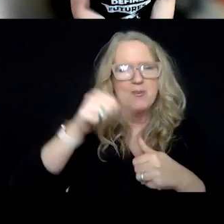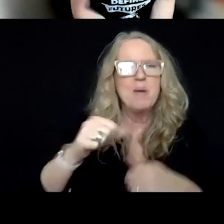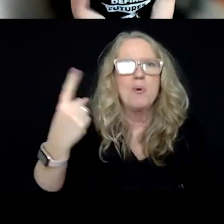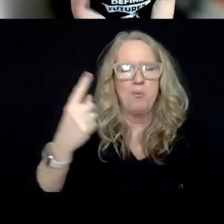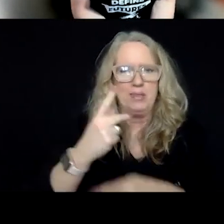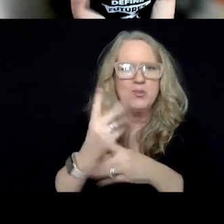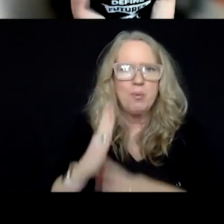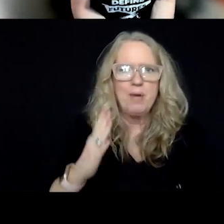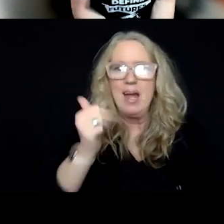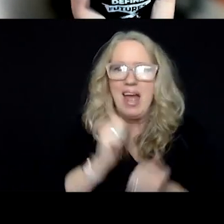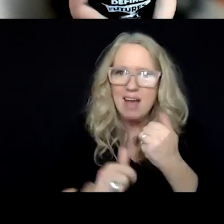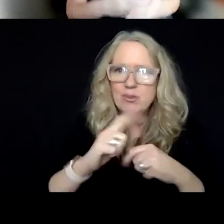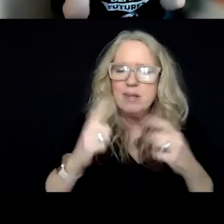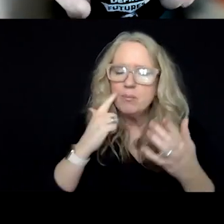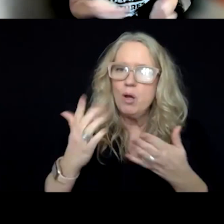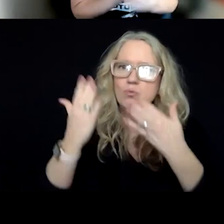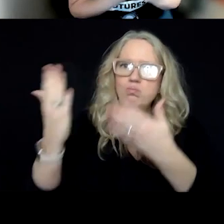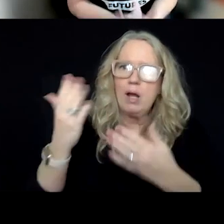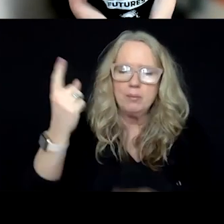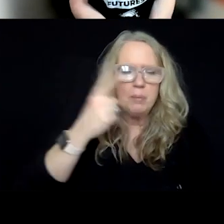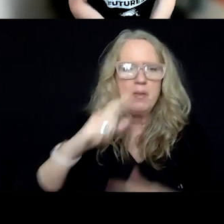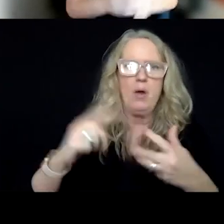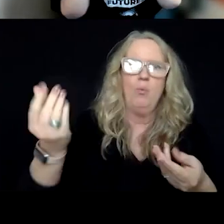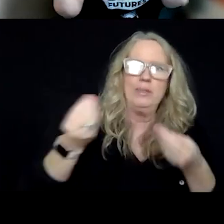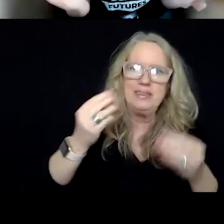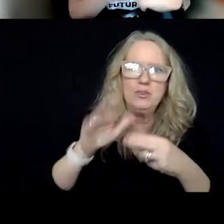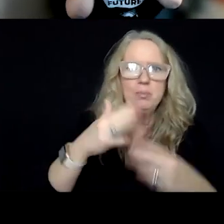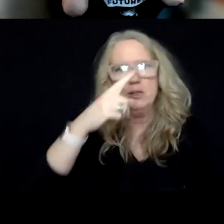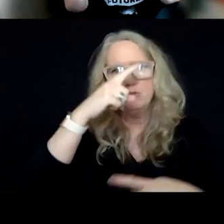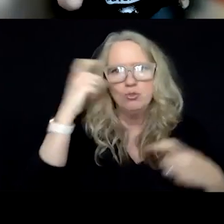THAT WANTED TO TEACH ME ABOUT TRAUMA INFORMED PRACTICES AND